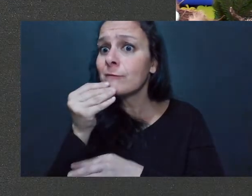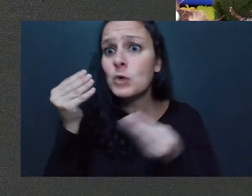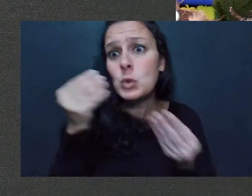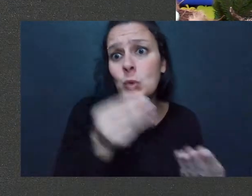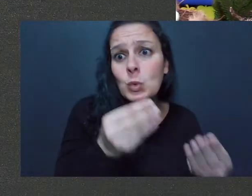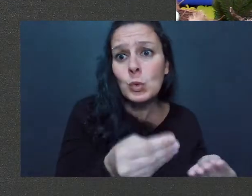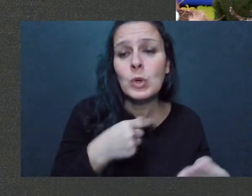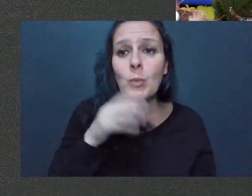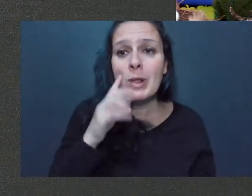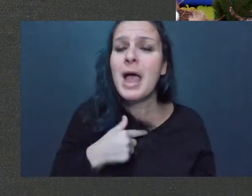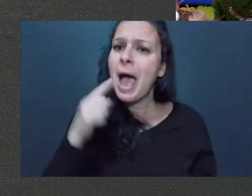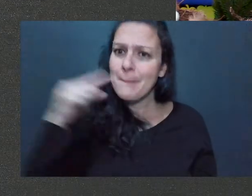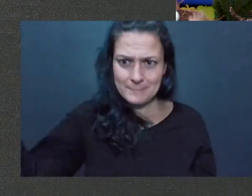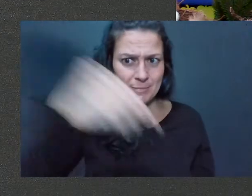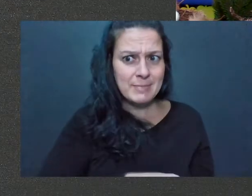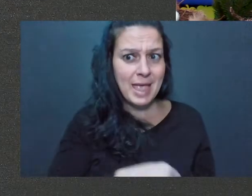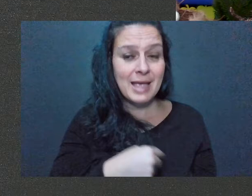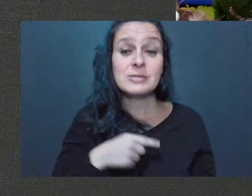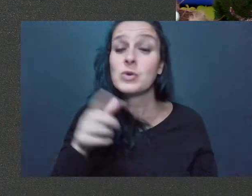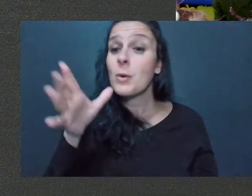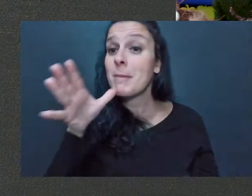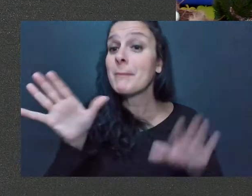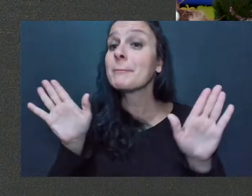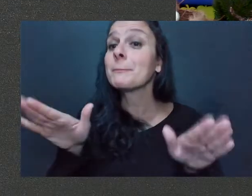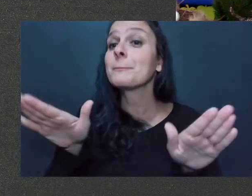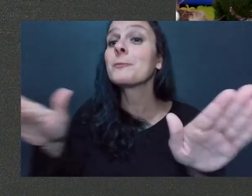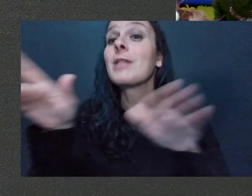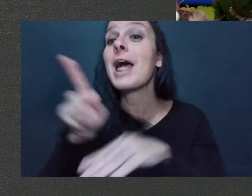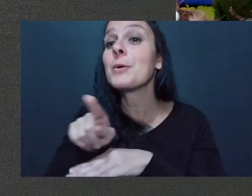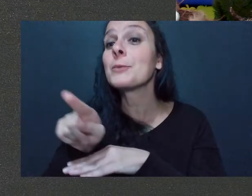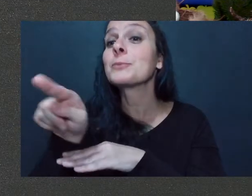"I'll be back." So away she went.